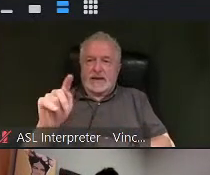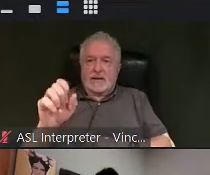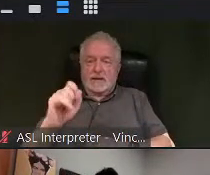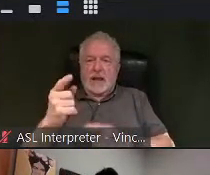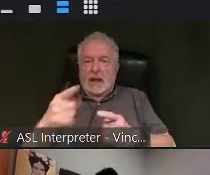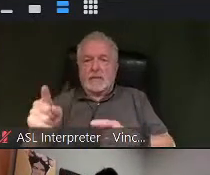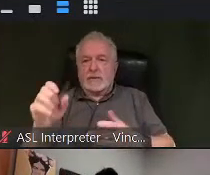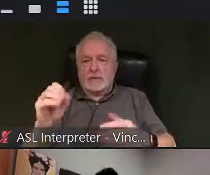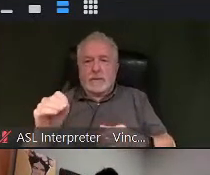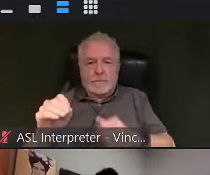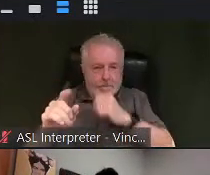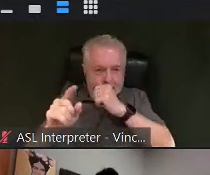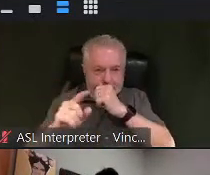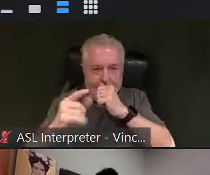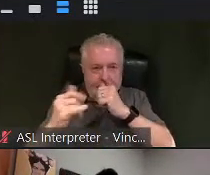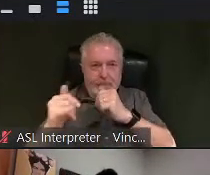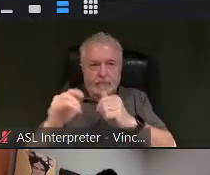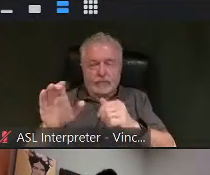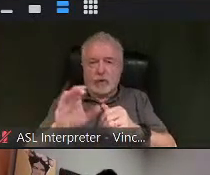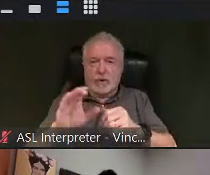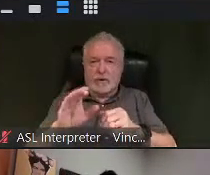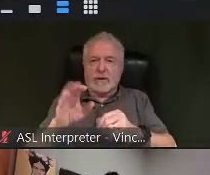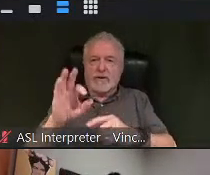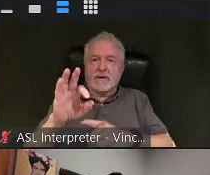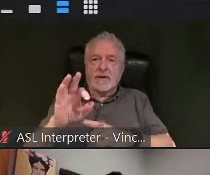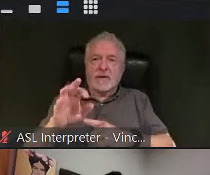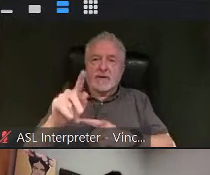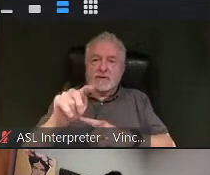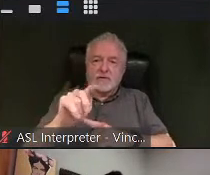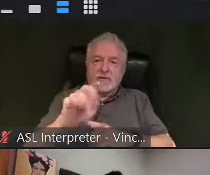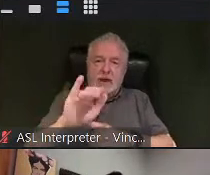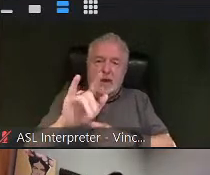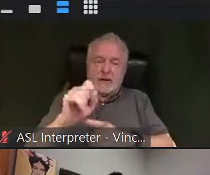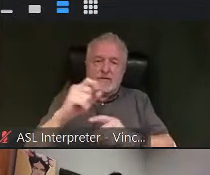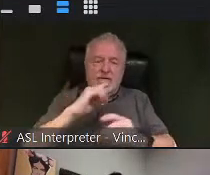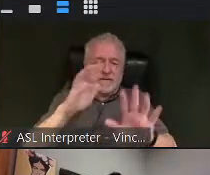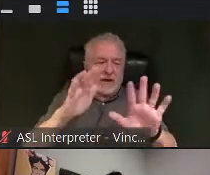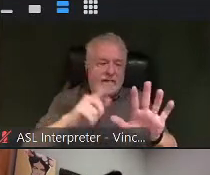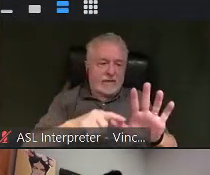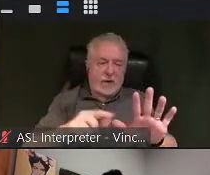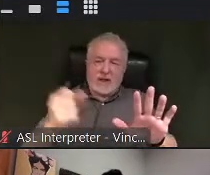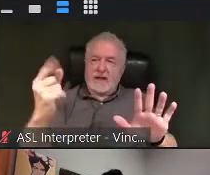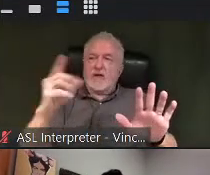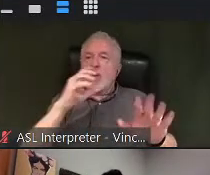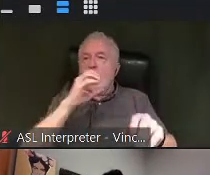So we're right now, they're doing trials on kids from five to 11 years old.